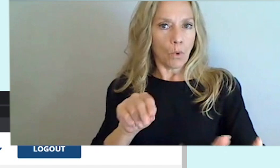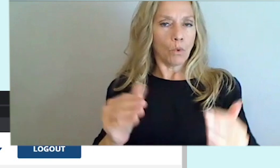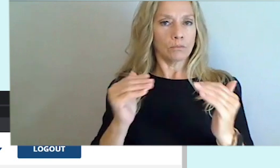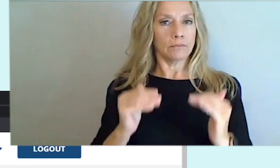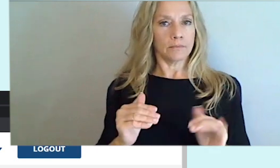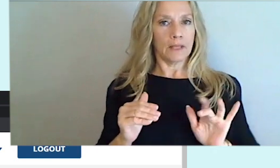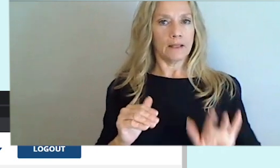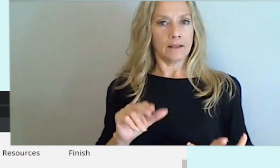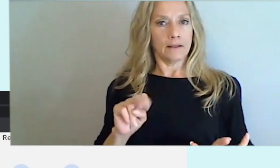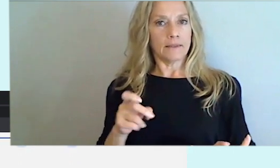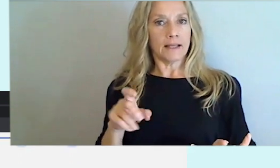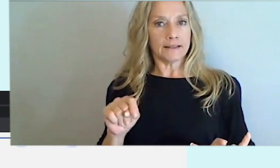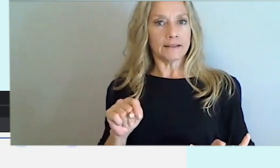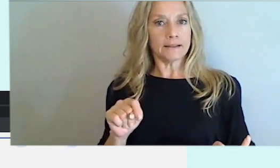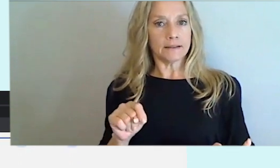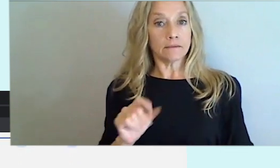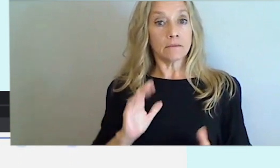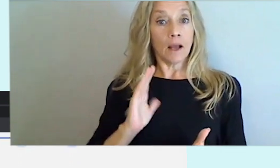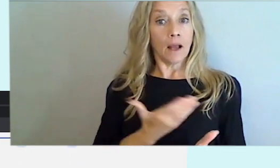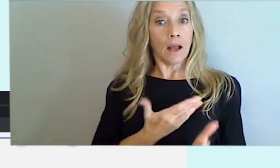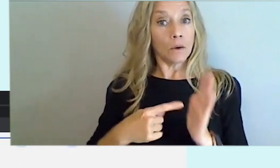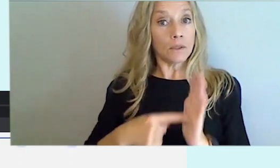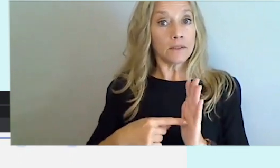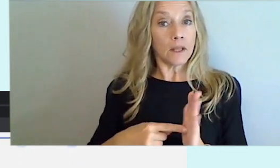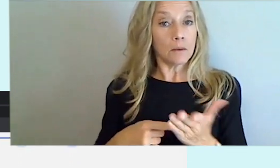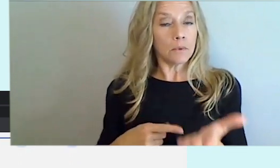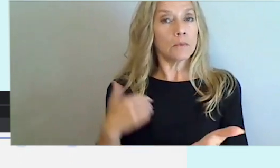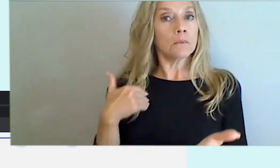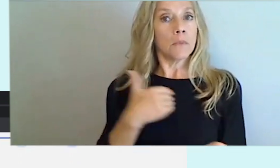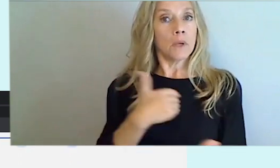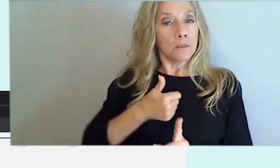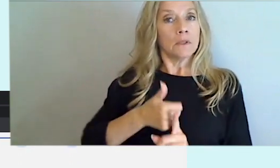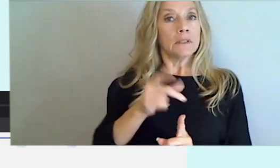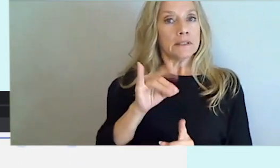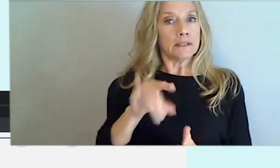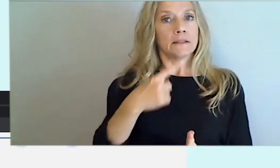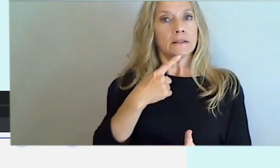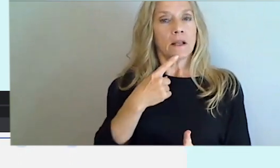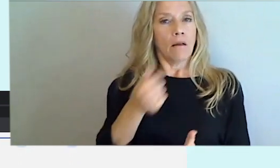For this example, the member indicated on the other health care questions page